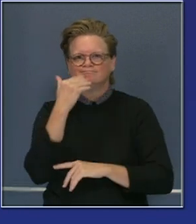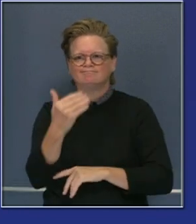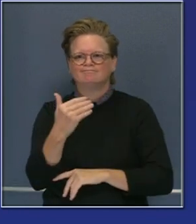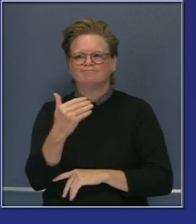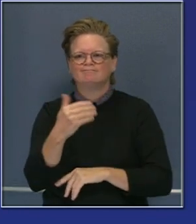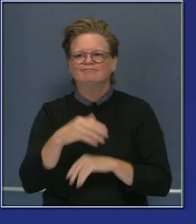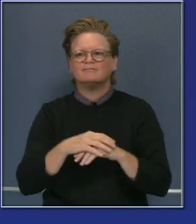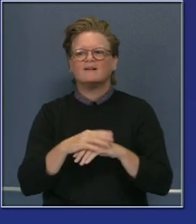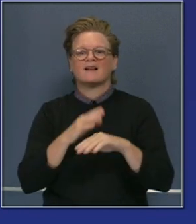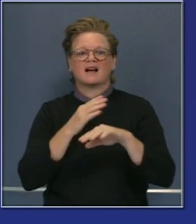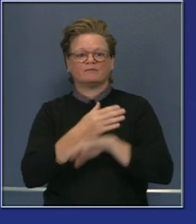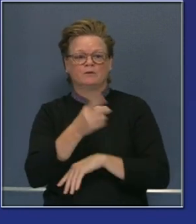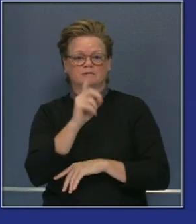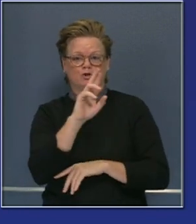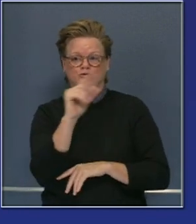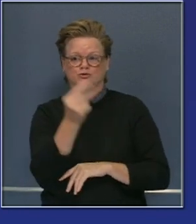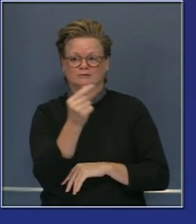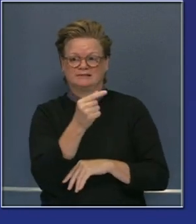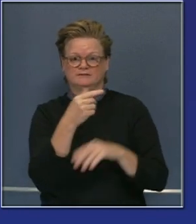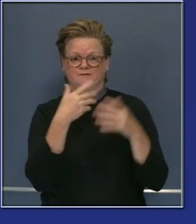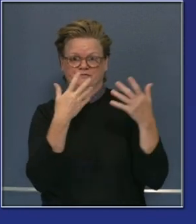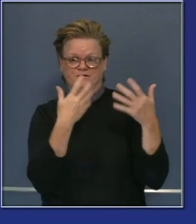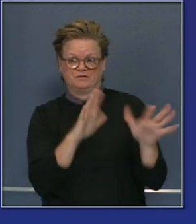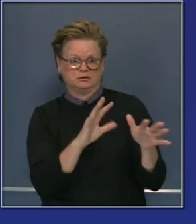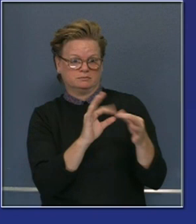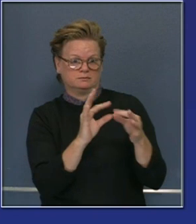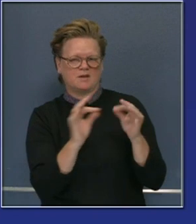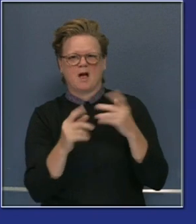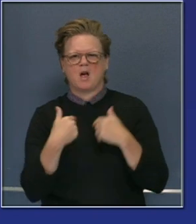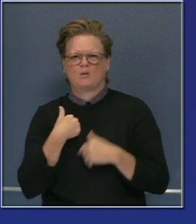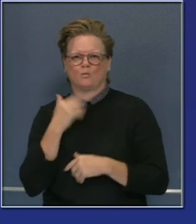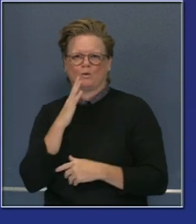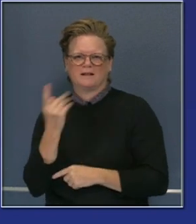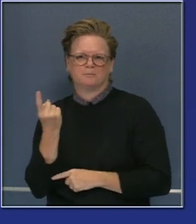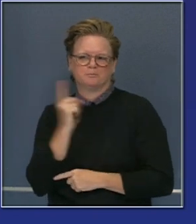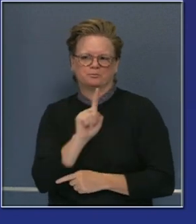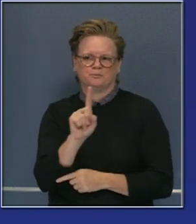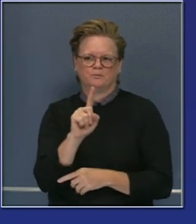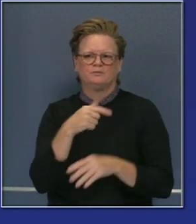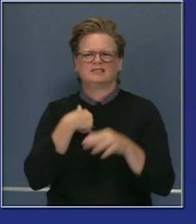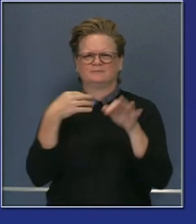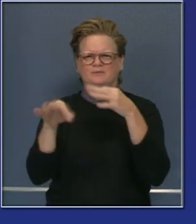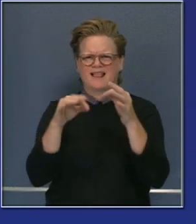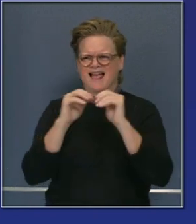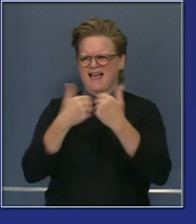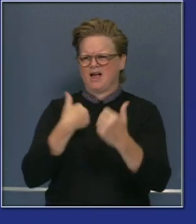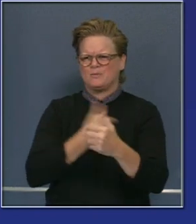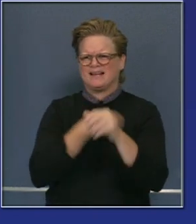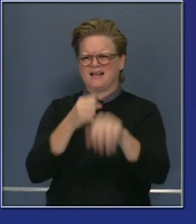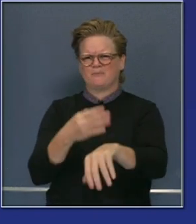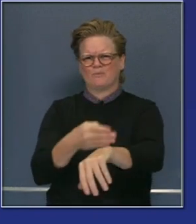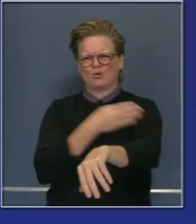MORE UPDATED AND DYNAMIC AND I WILL COME BACK AND TALK A LITTLE BIT MMRE ABOUT